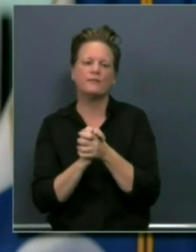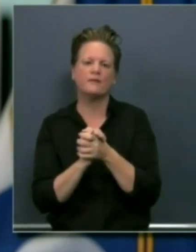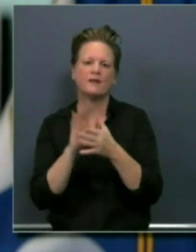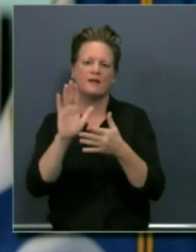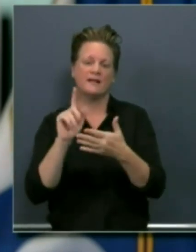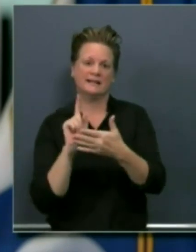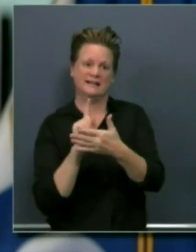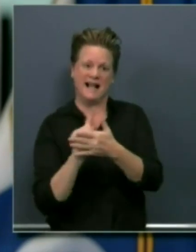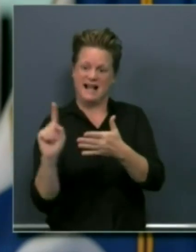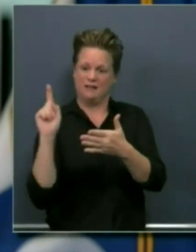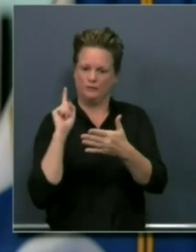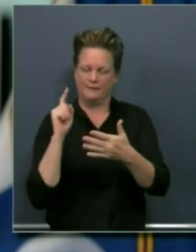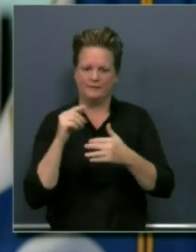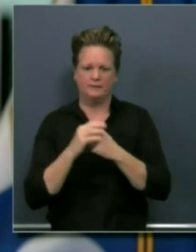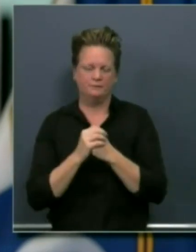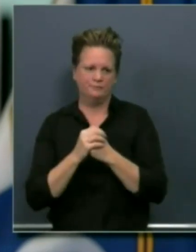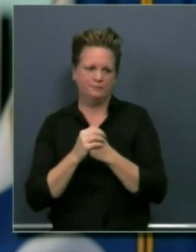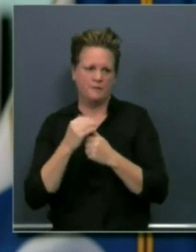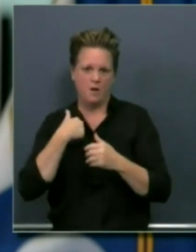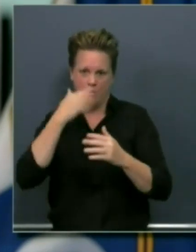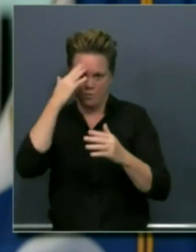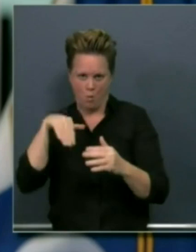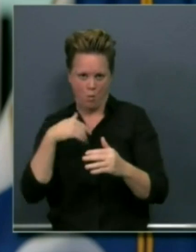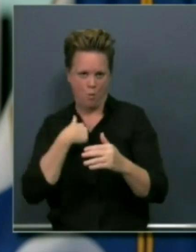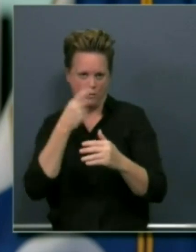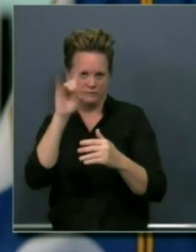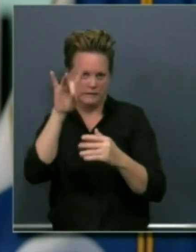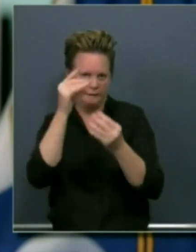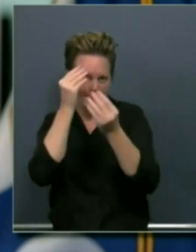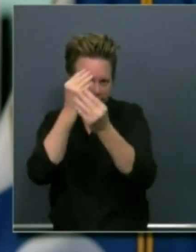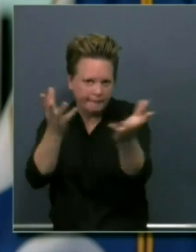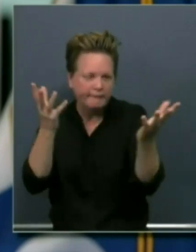REINFORCE AN IMPORTANT POINT. THIS IS A DYNAMIC PROCESS.